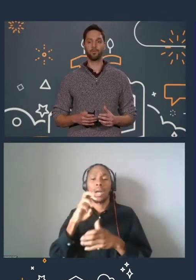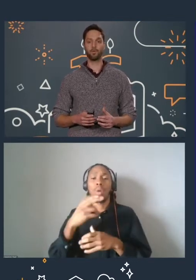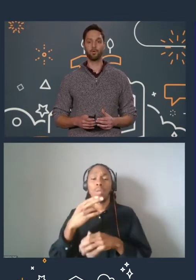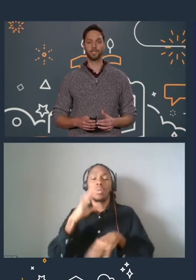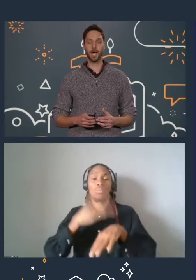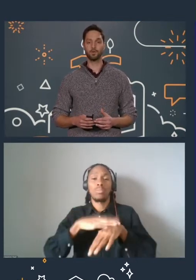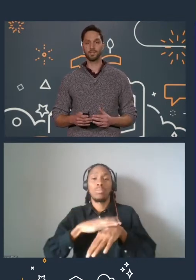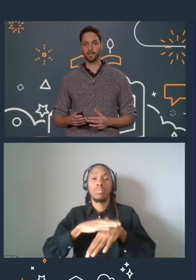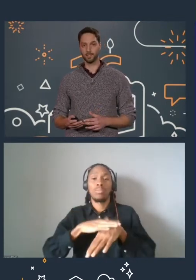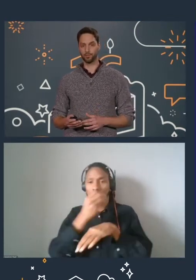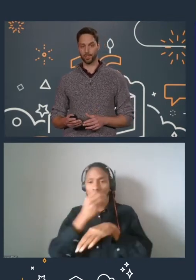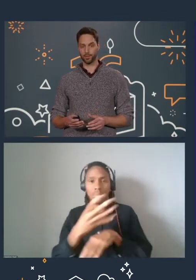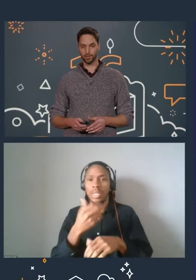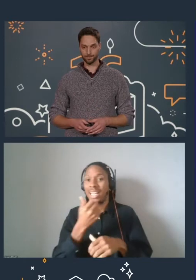falls outside this range.